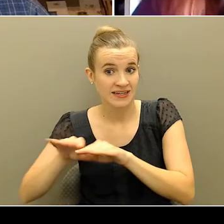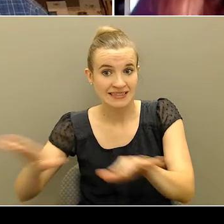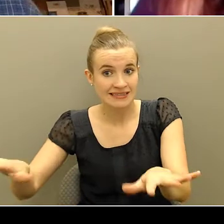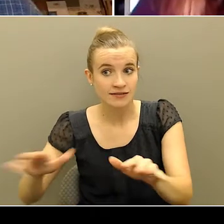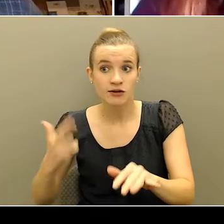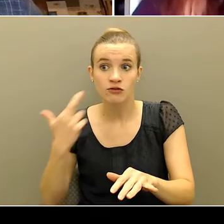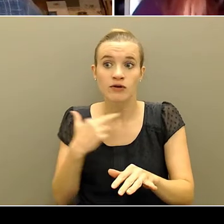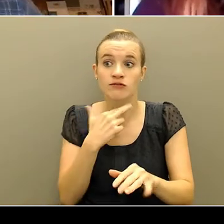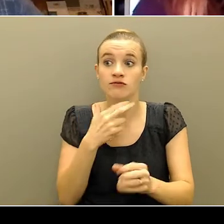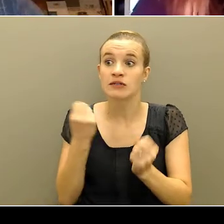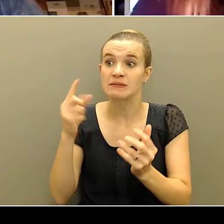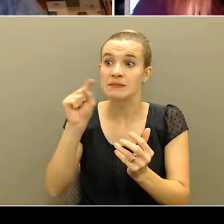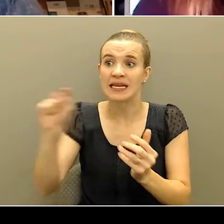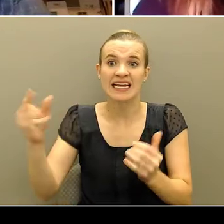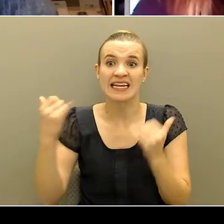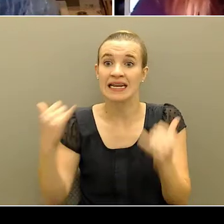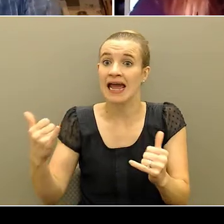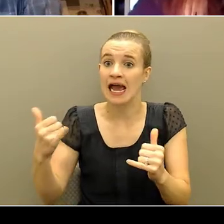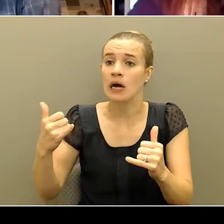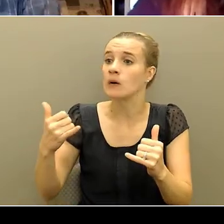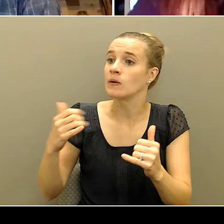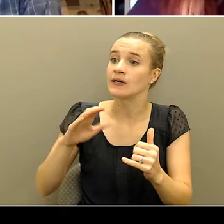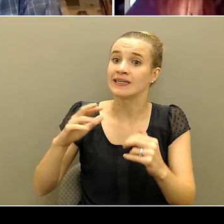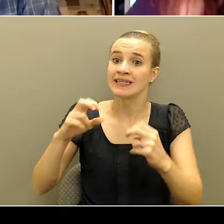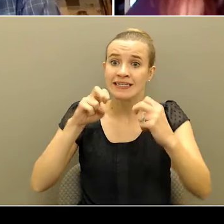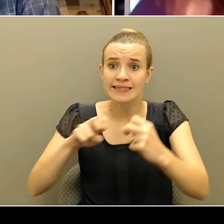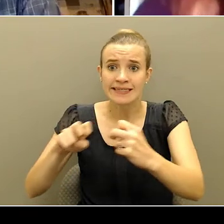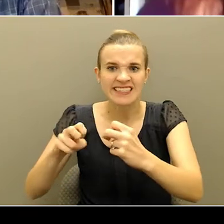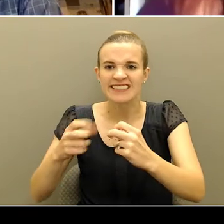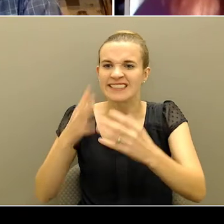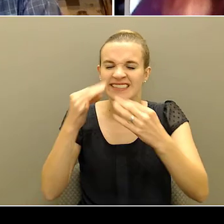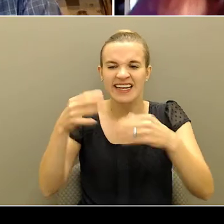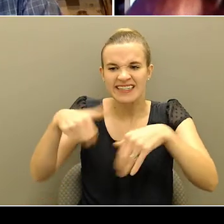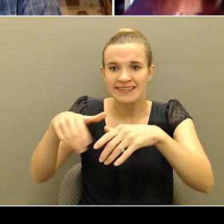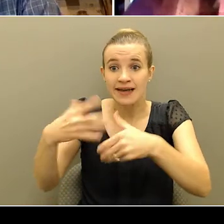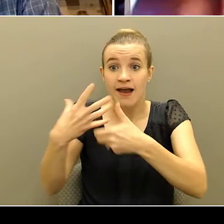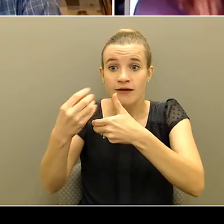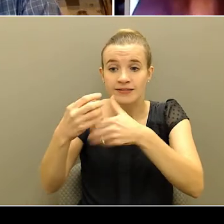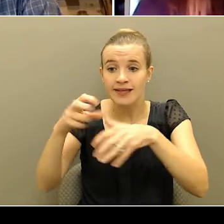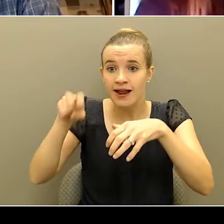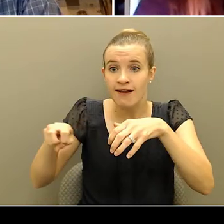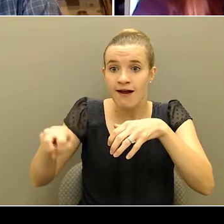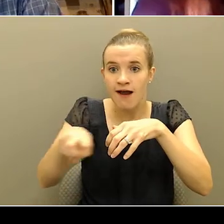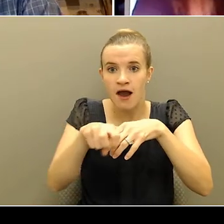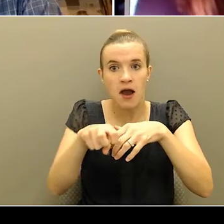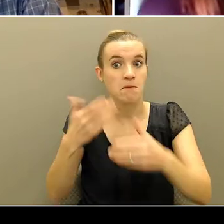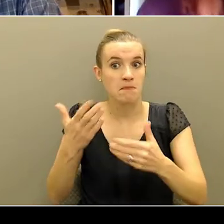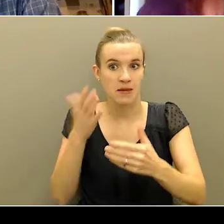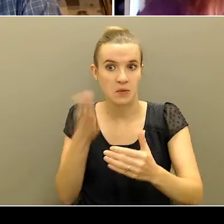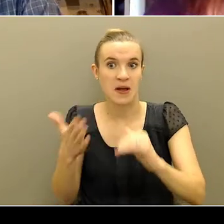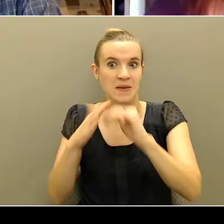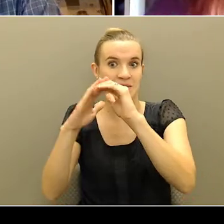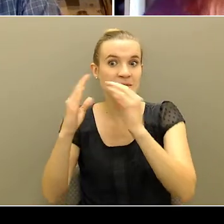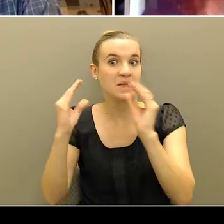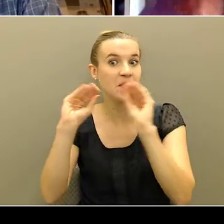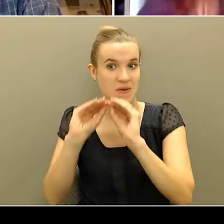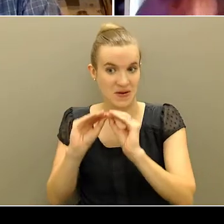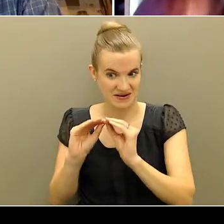people. So, so maybe, you know, you can say, yeah, our bathrooms aren't accessible but yes, but n,o come dine, you can sit our patio and whatnot. But